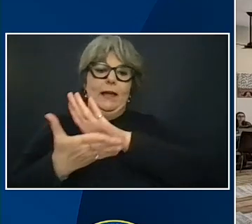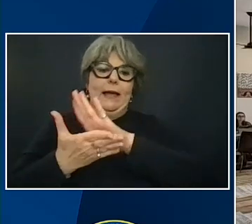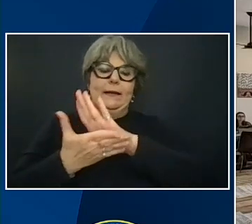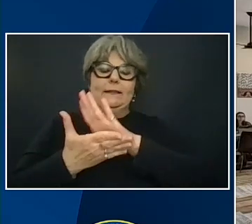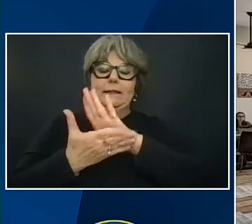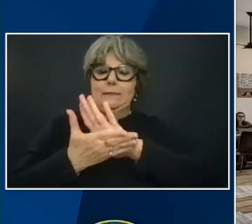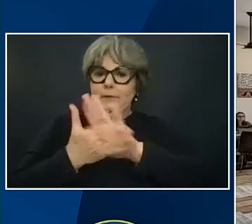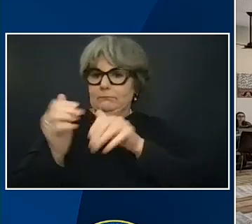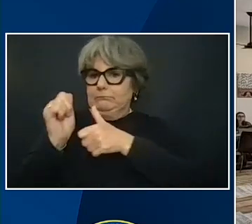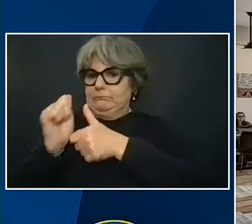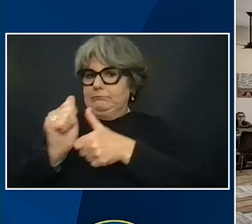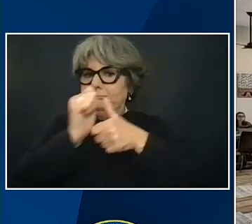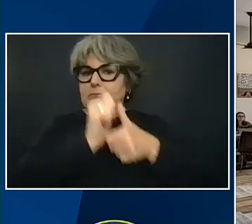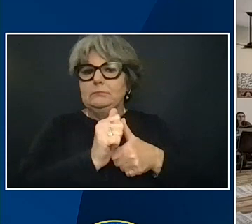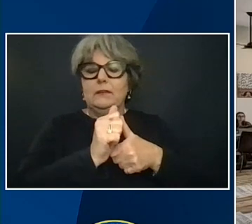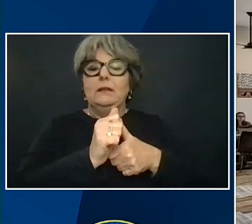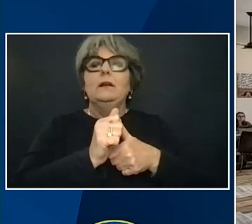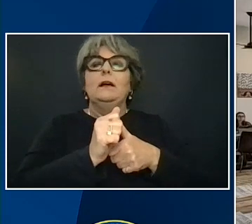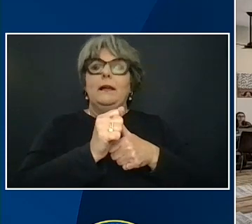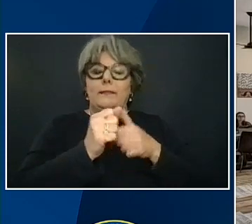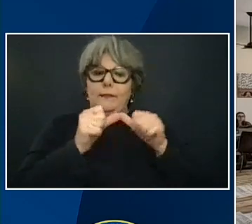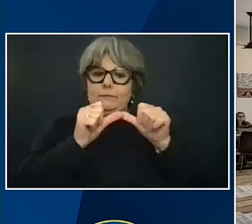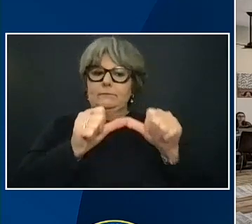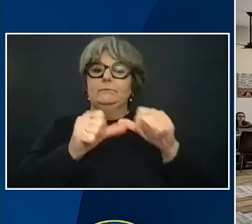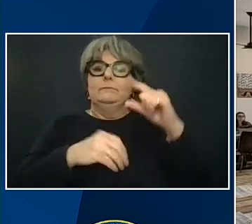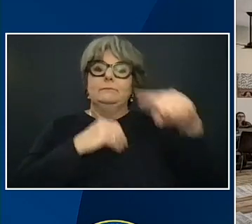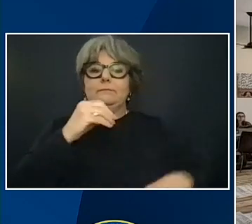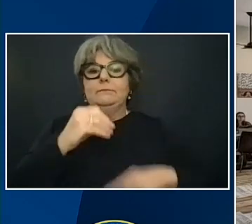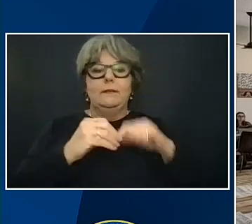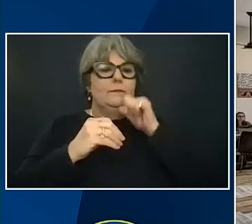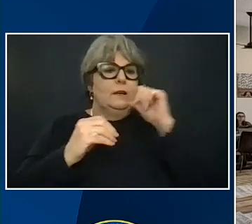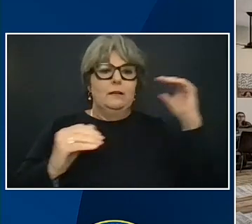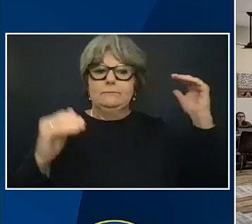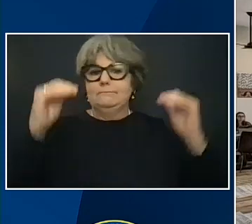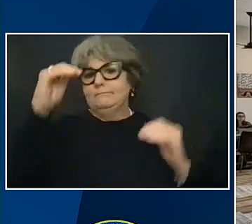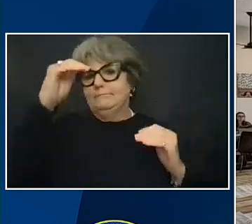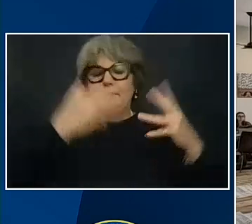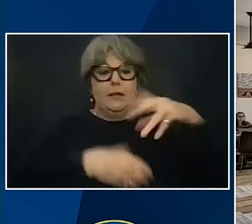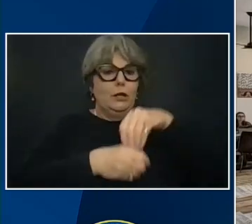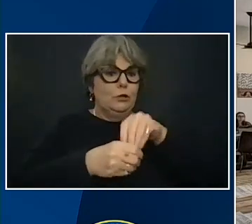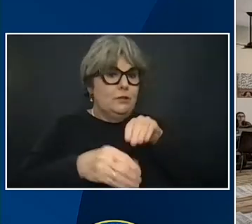further perpetuates cycles of inequality. With inclusive access, students need not